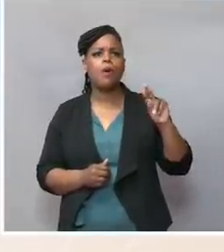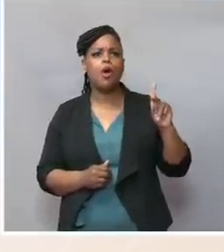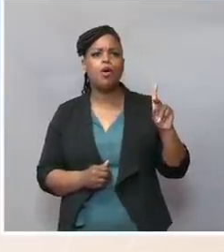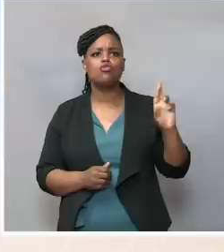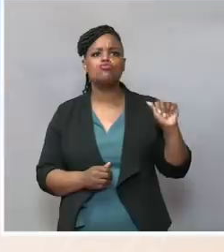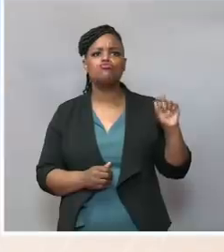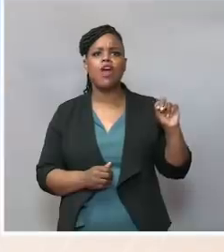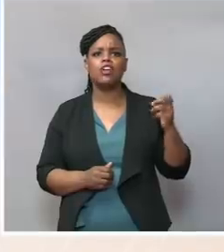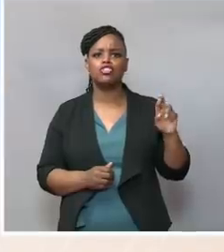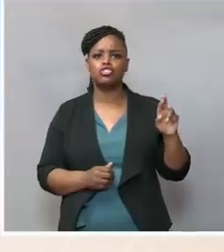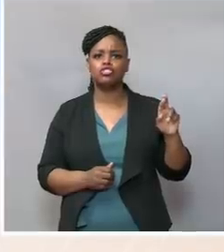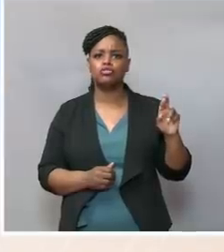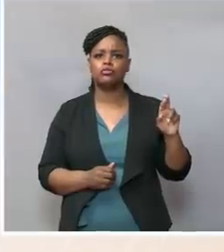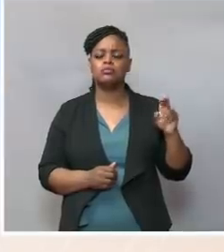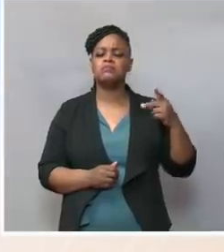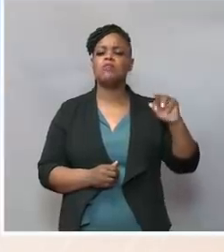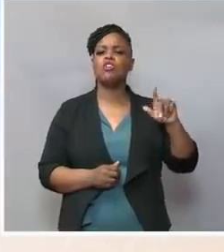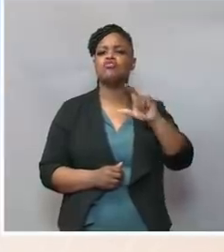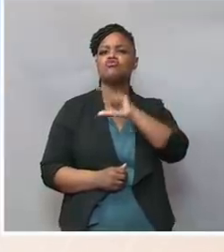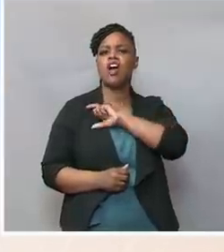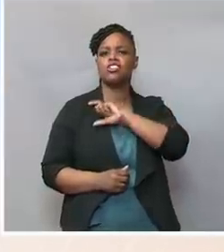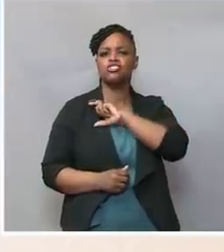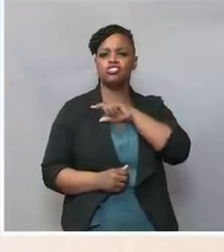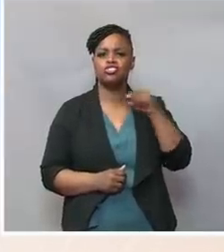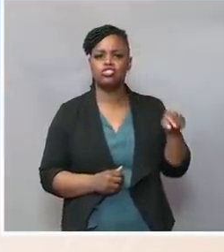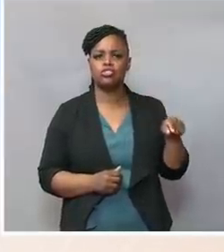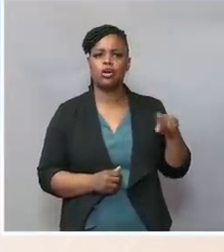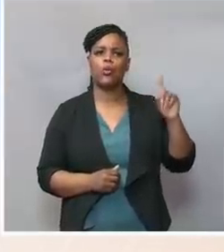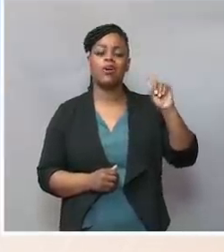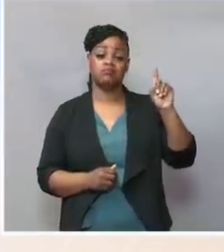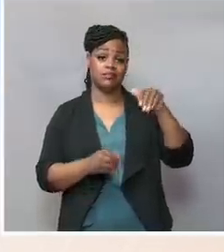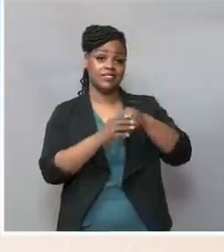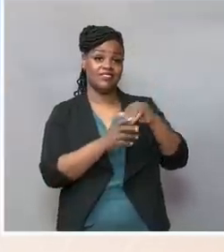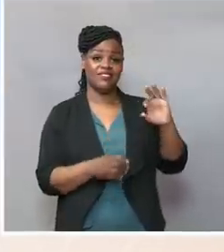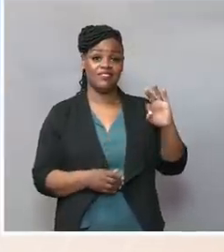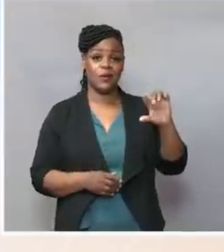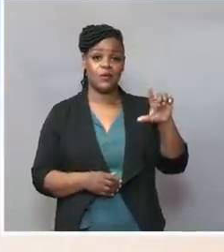Seashore on the panhandle of Florida, to tell us about one of our new members.